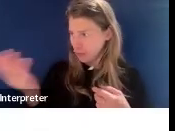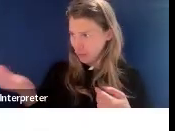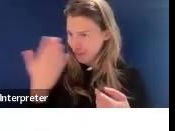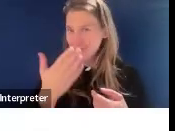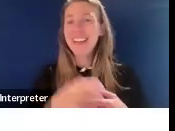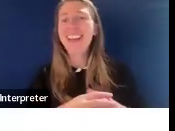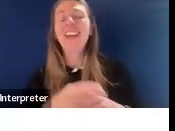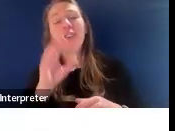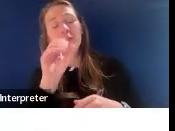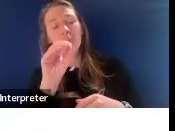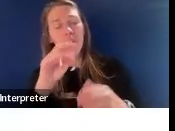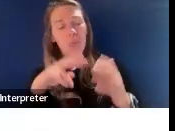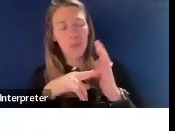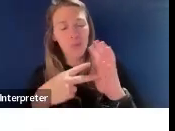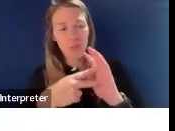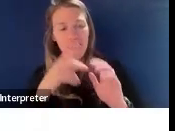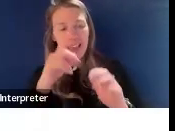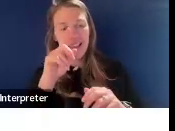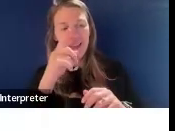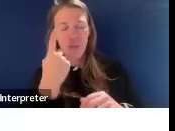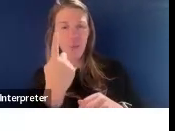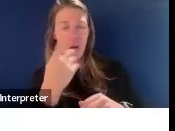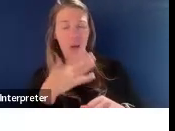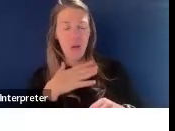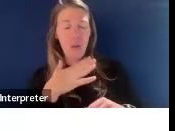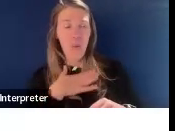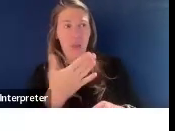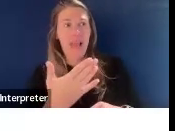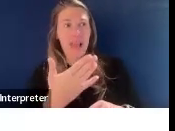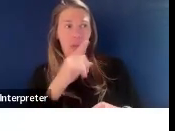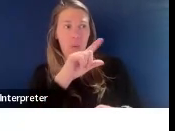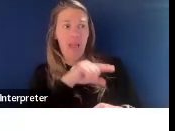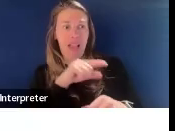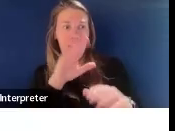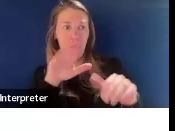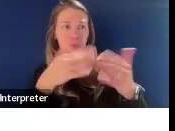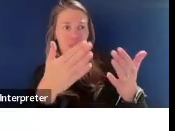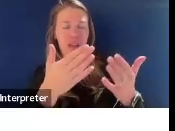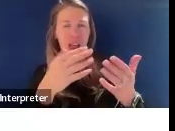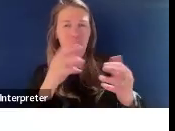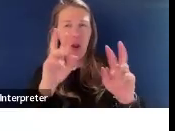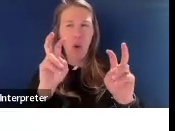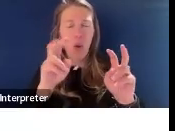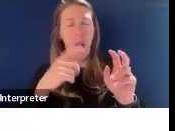So the only willing qualified providers, hopefully I kind of state this correctly.